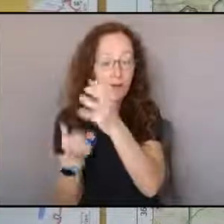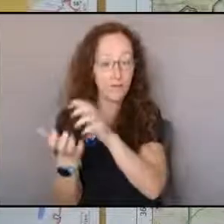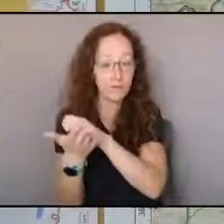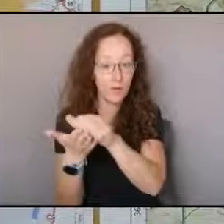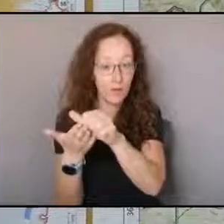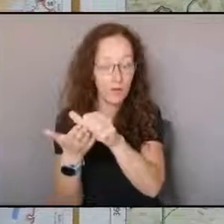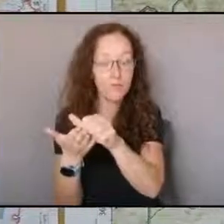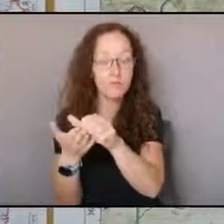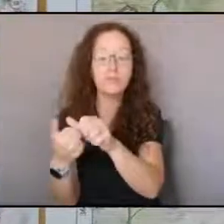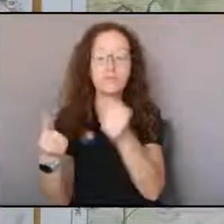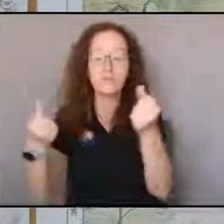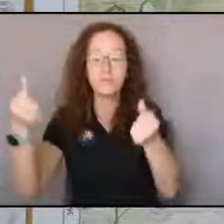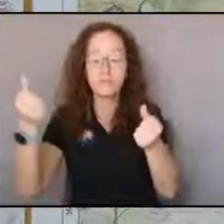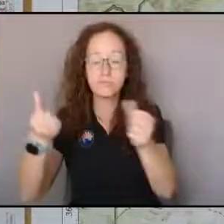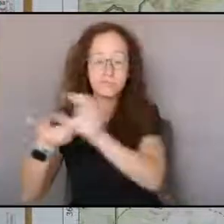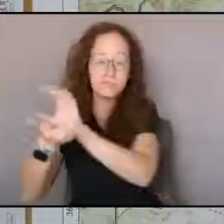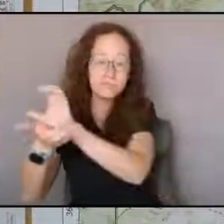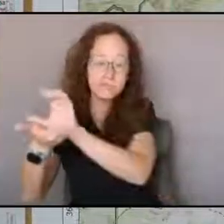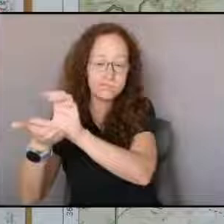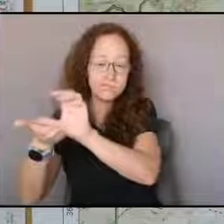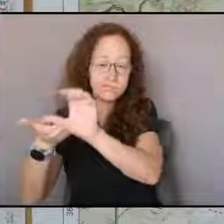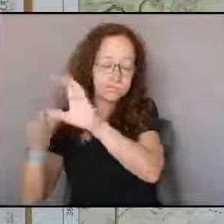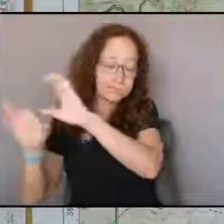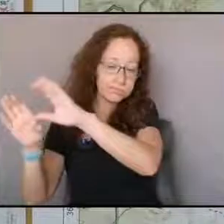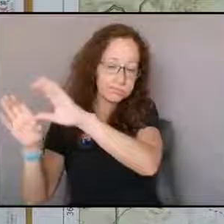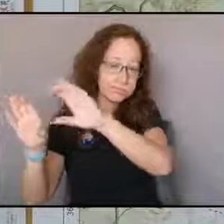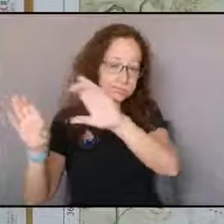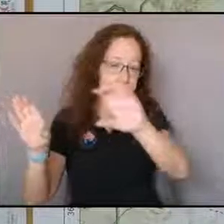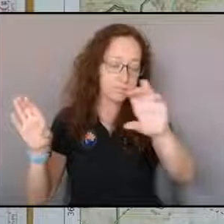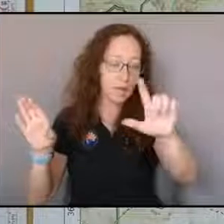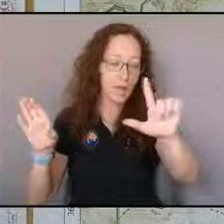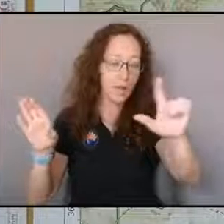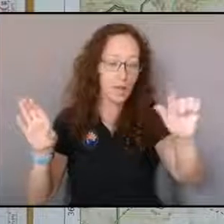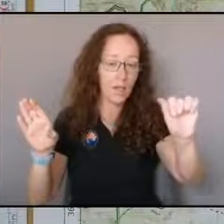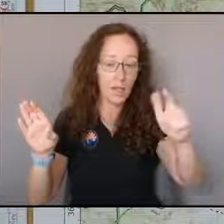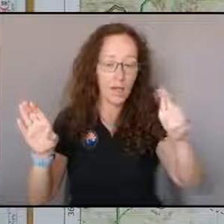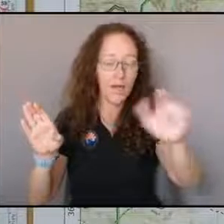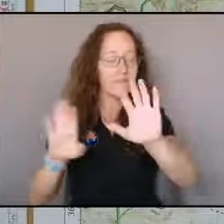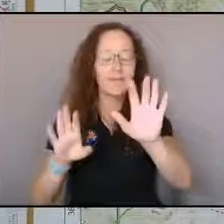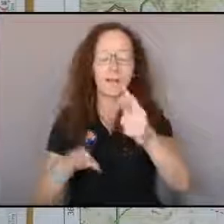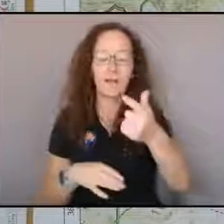THE DOZERS THAT WERE IN HERE WORKING, THAT MADE IT AS